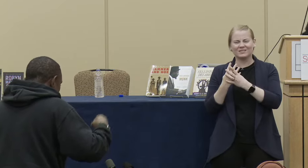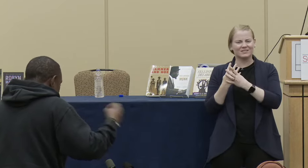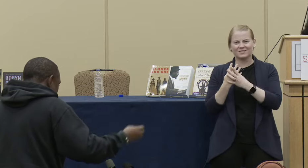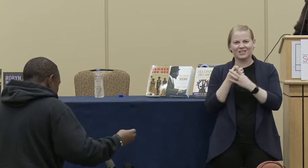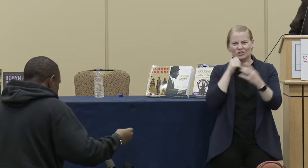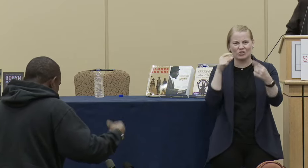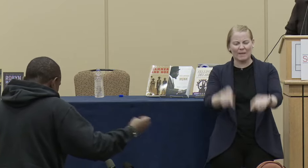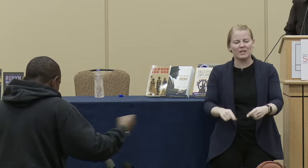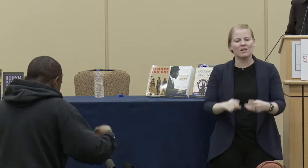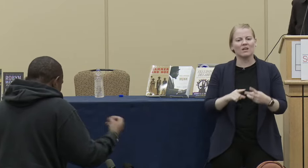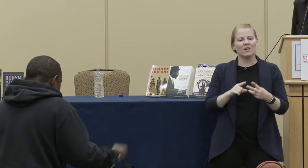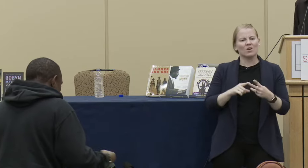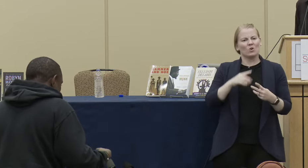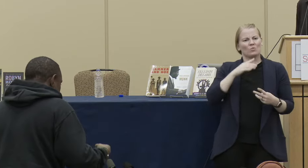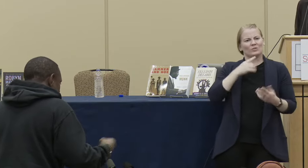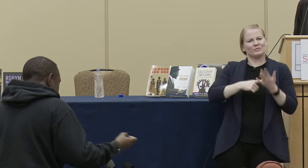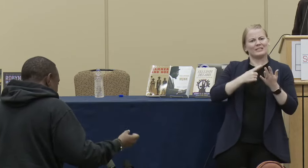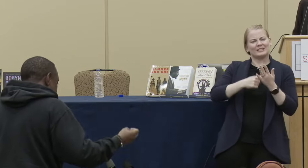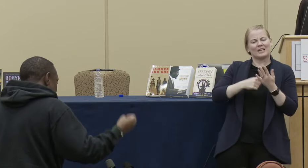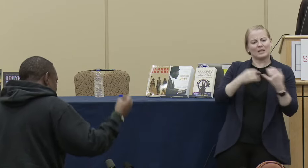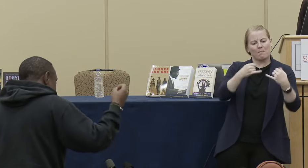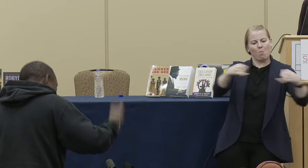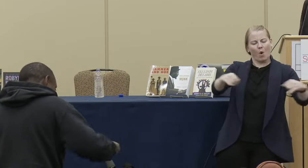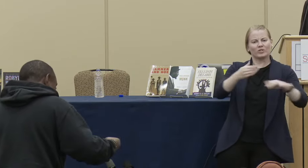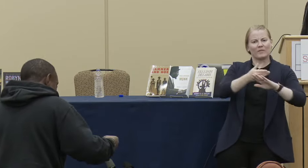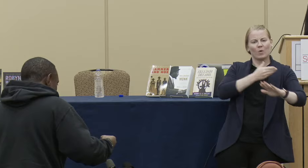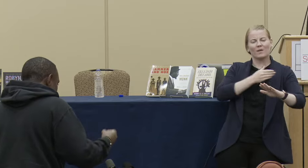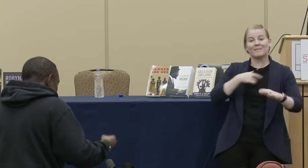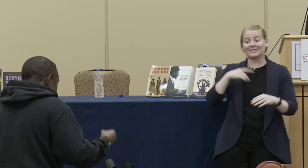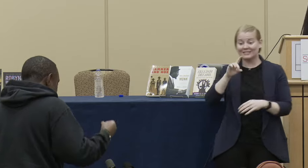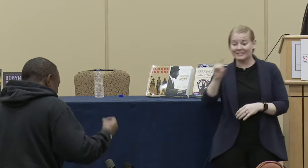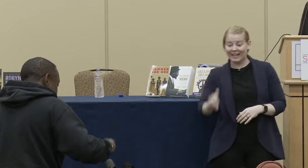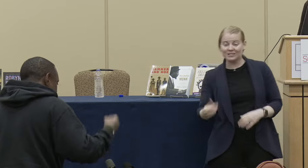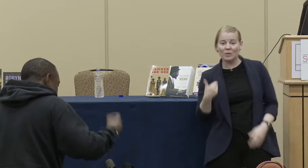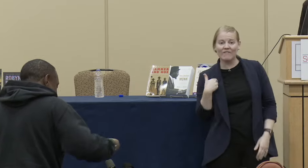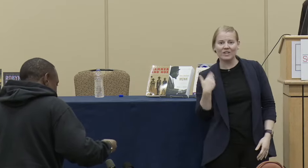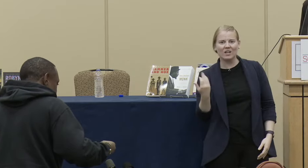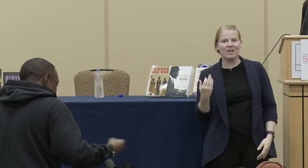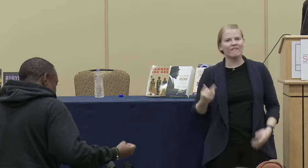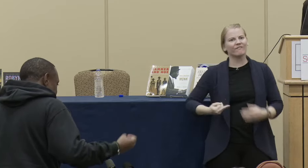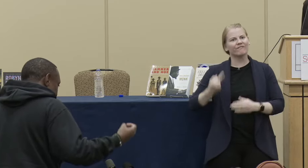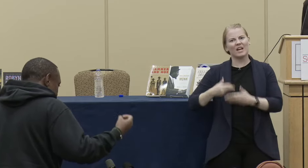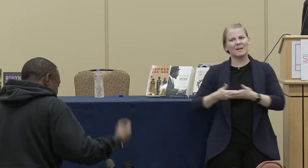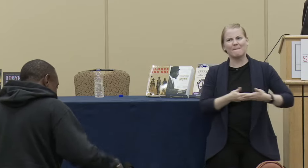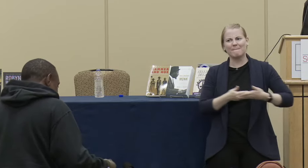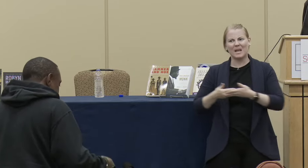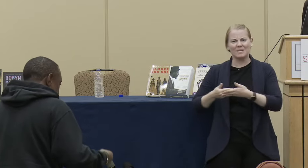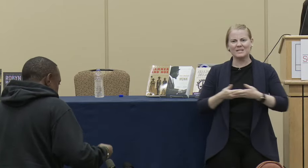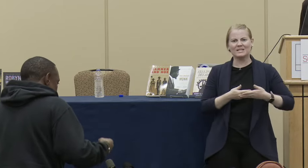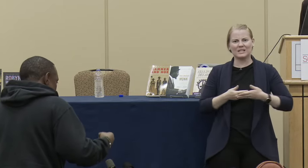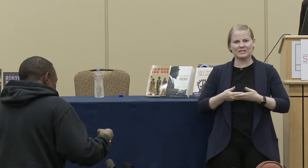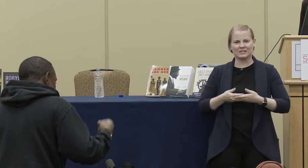don't have fucking ACs in prison, that shouldn't exist .